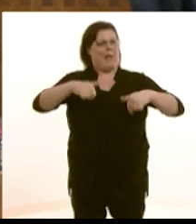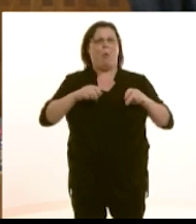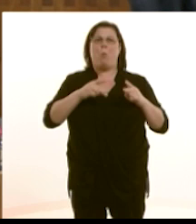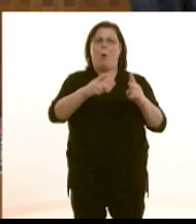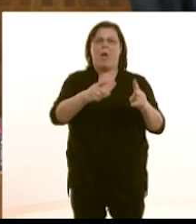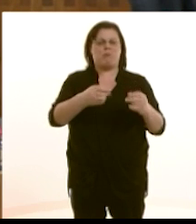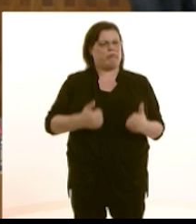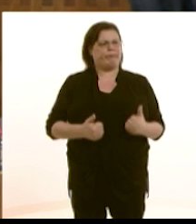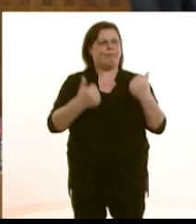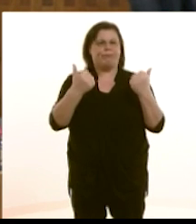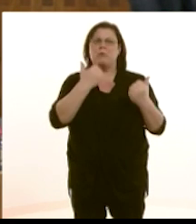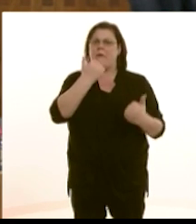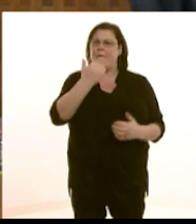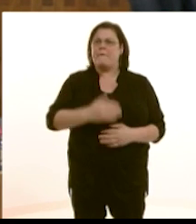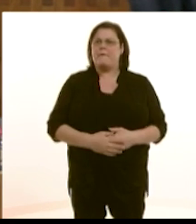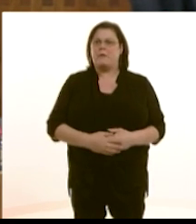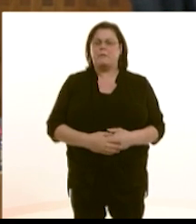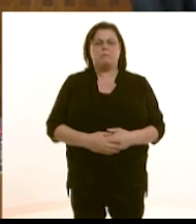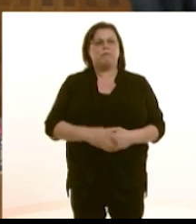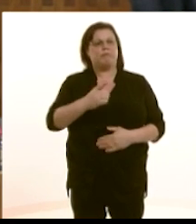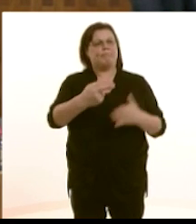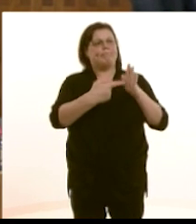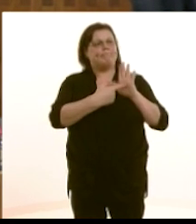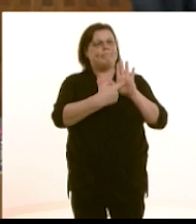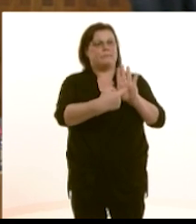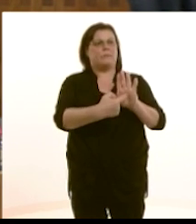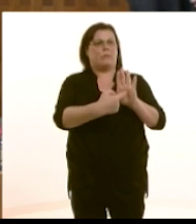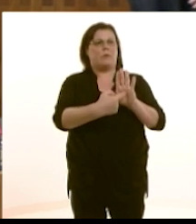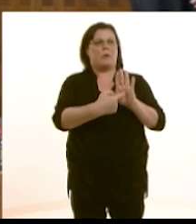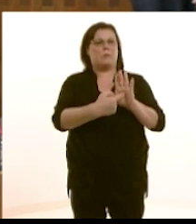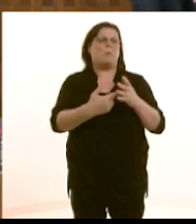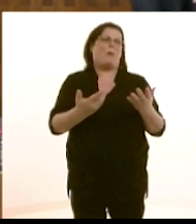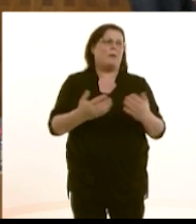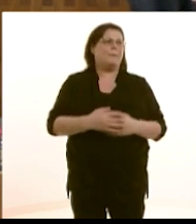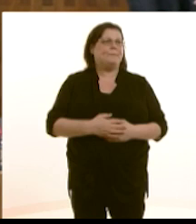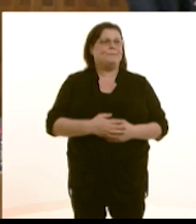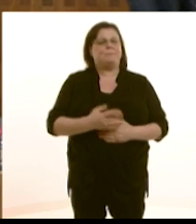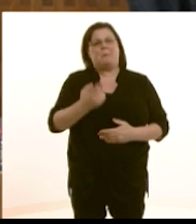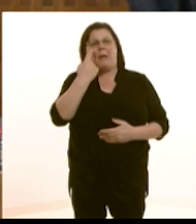rhan fwyaf, o bell ffordd, o ffermwyr Cymru wedi cael eu talu. Mae rhai achosion anodd,